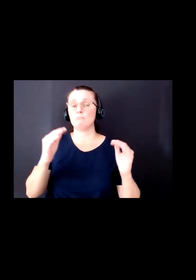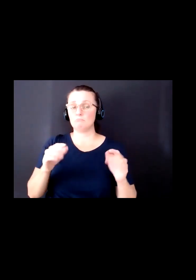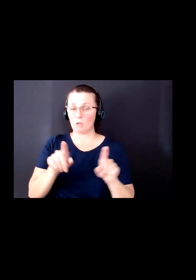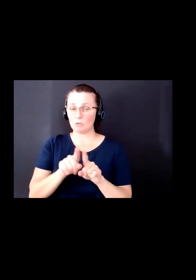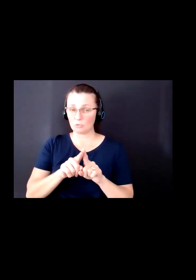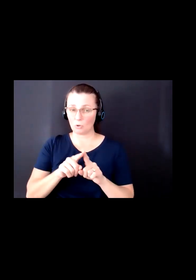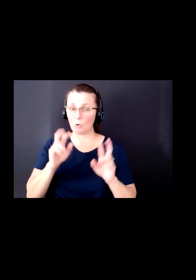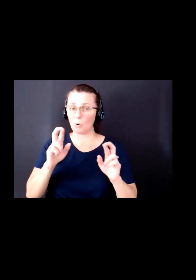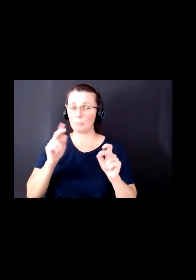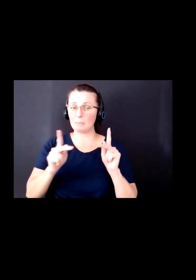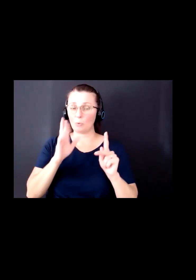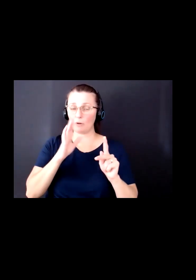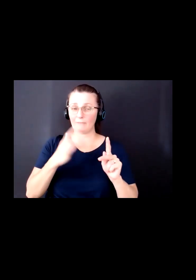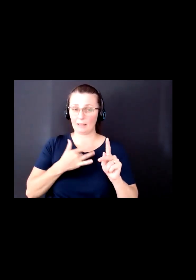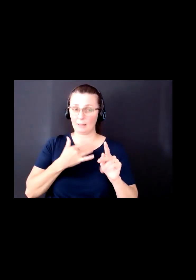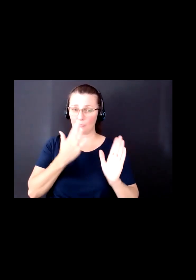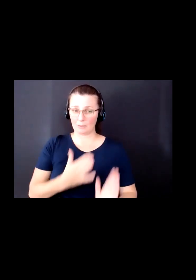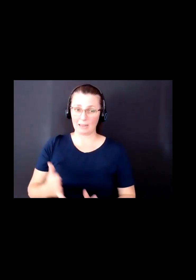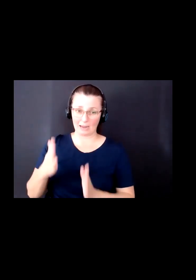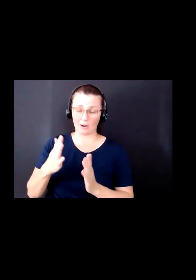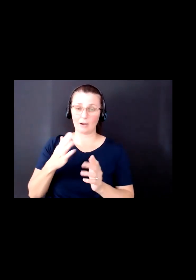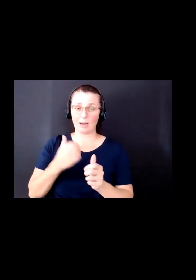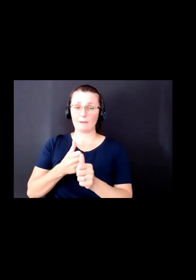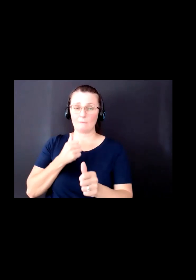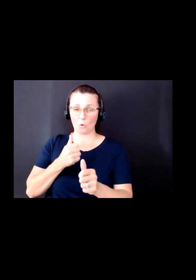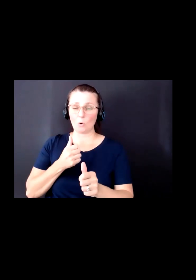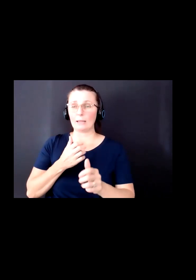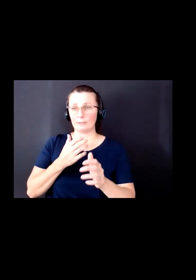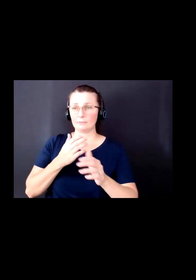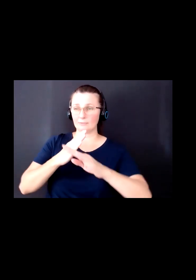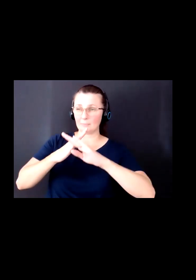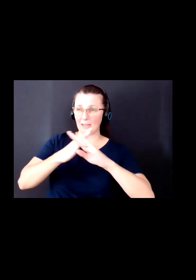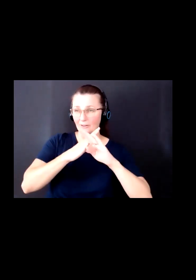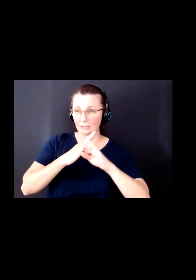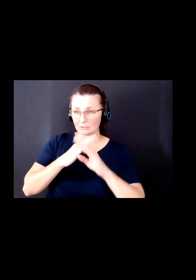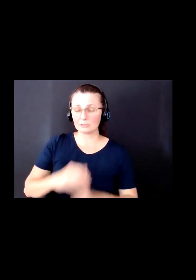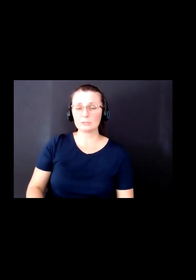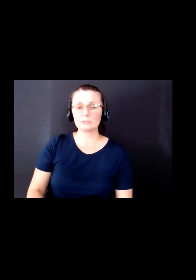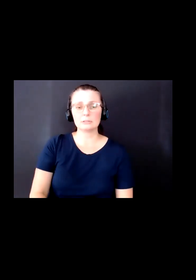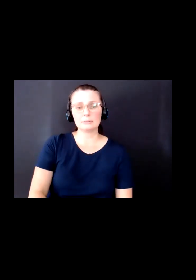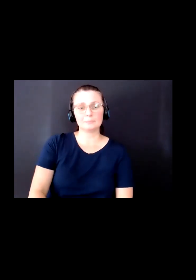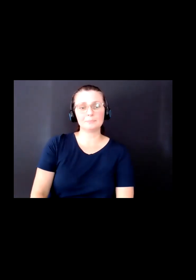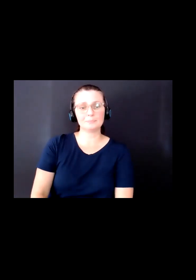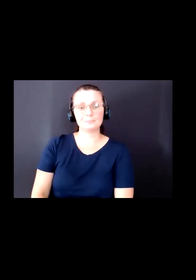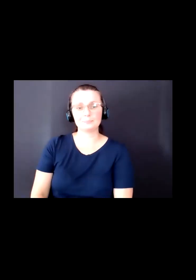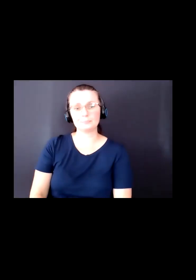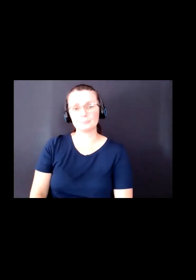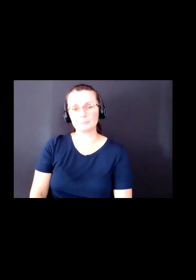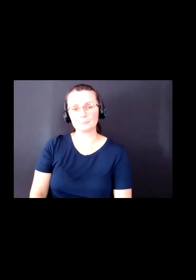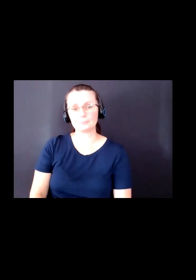remove barriers to effective communication. We are going to be offering some Best Practices for meeting effective communication